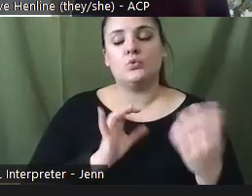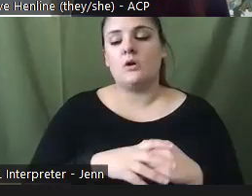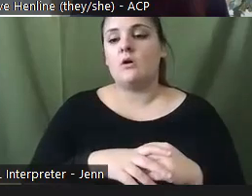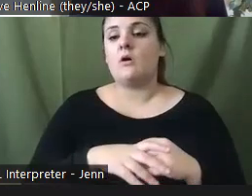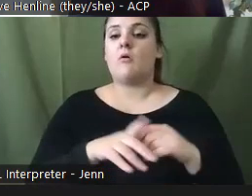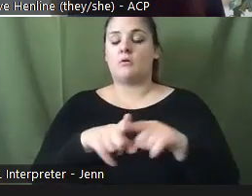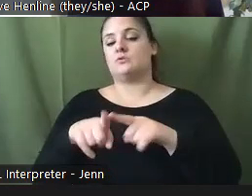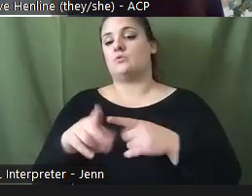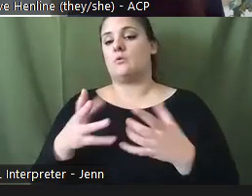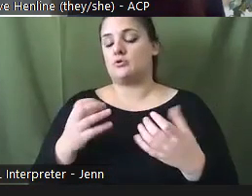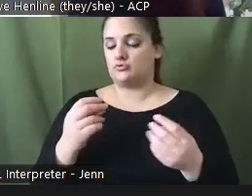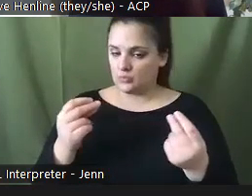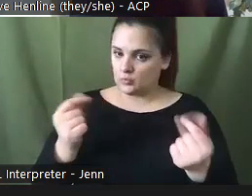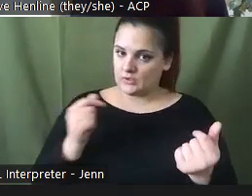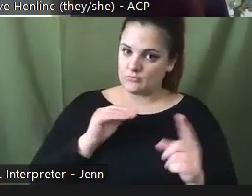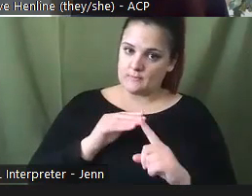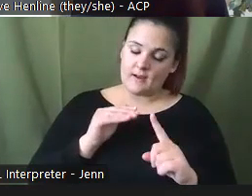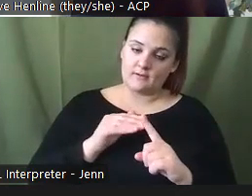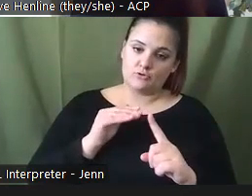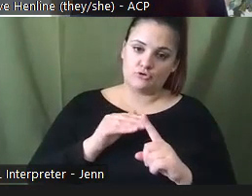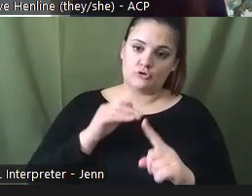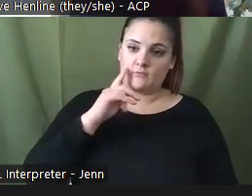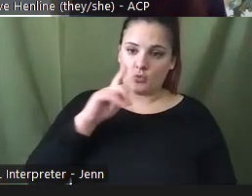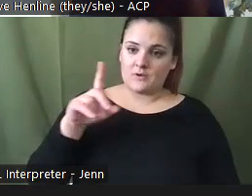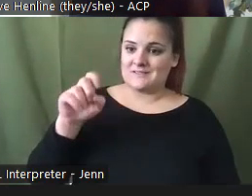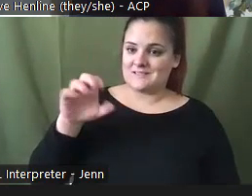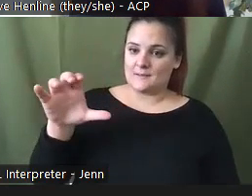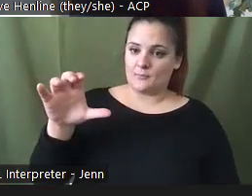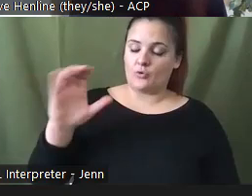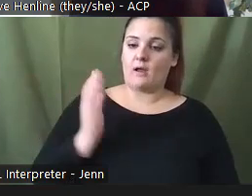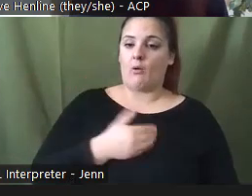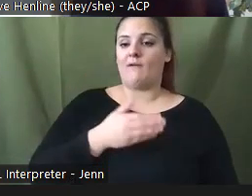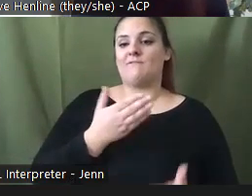quick reminder shout out for December, our Facts and Snacks webinar is actually going to be